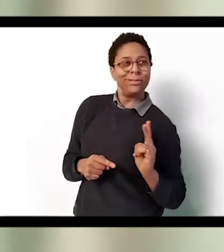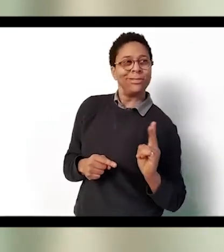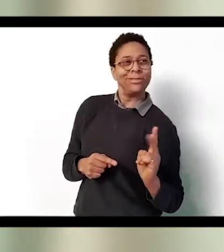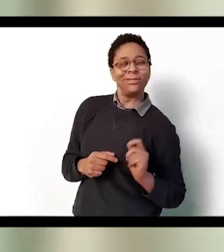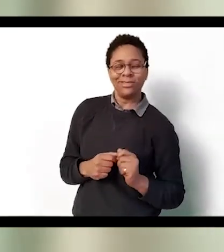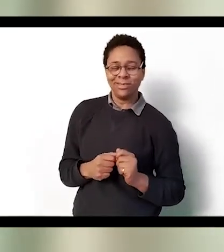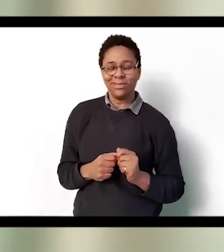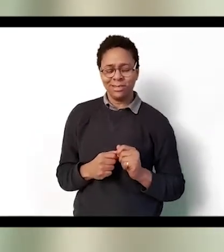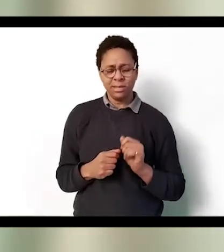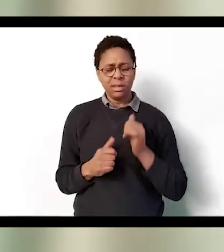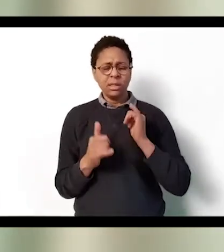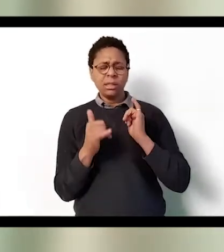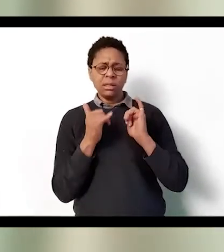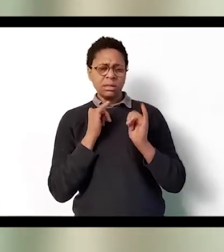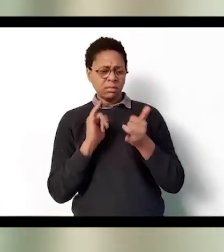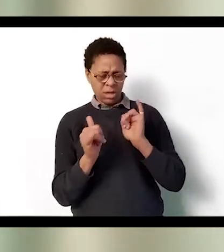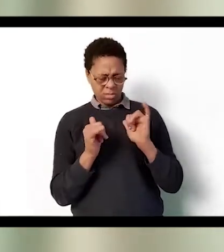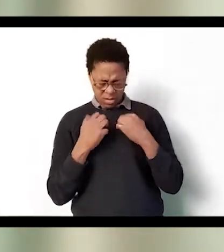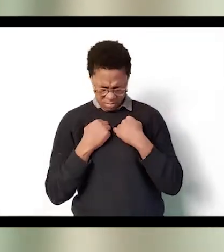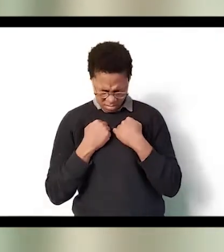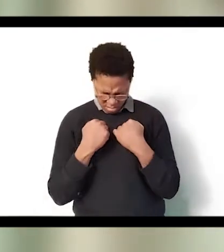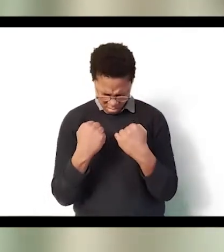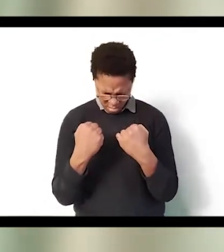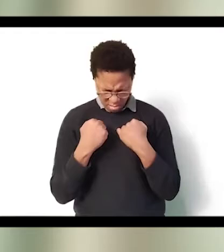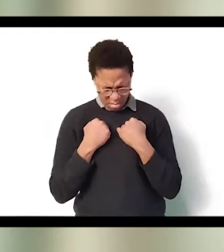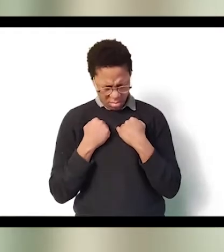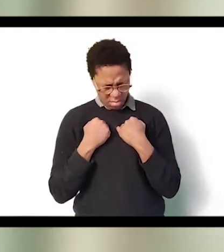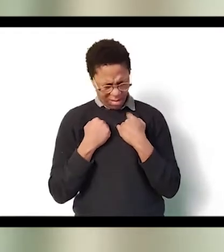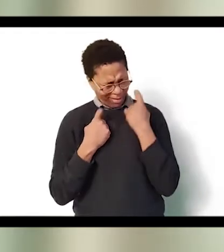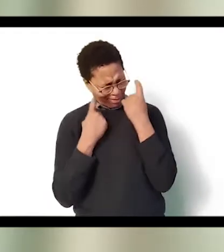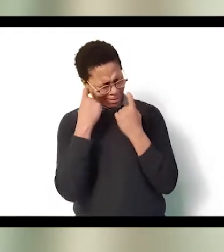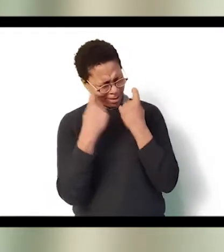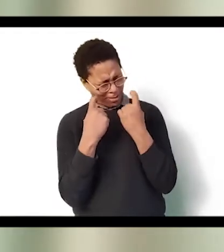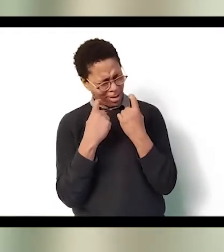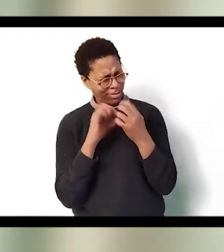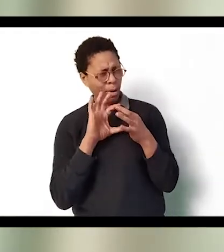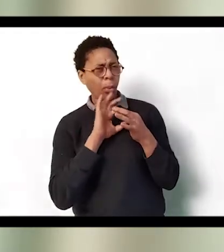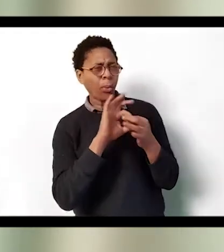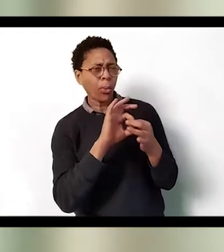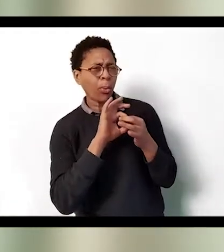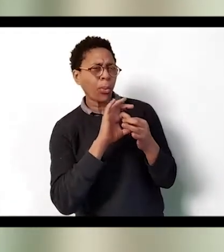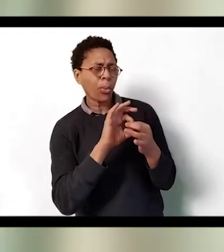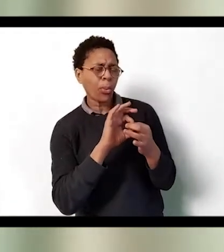Sometimes just to take a guess, analyzing our process. It is bound to be new.